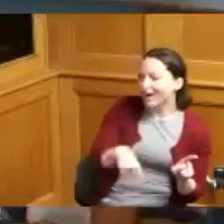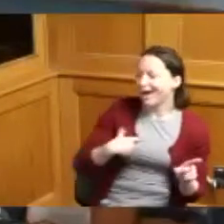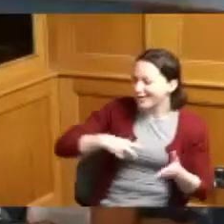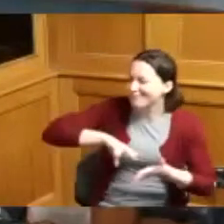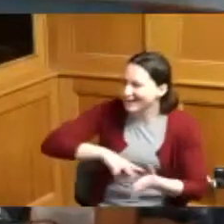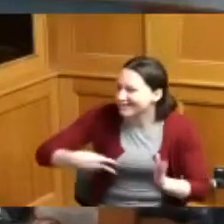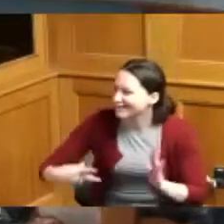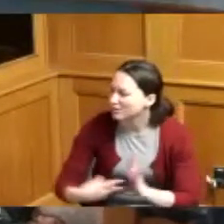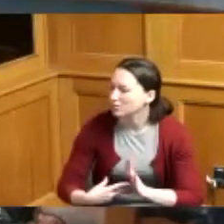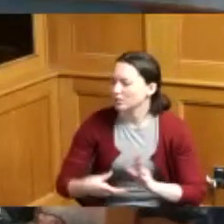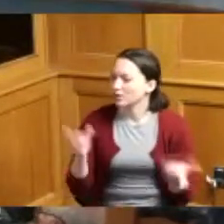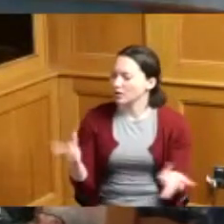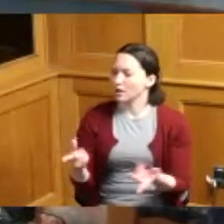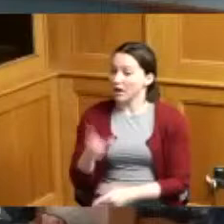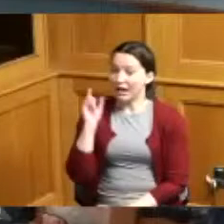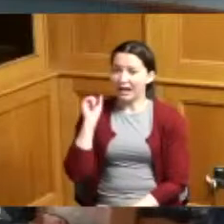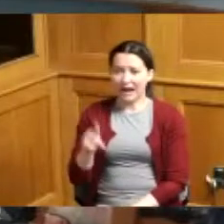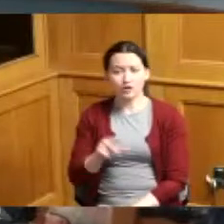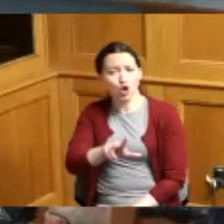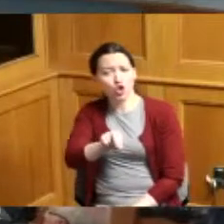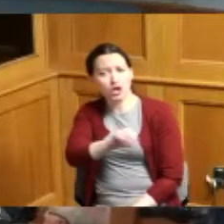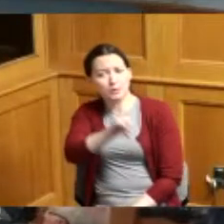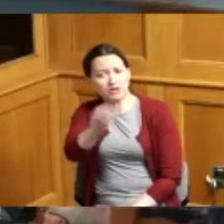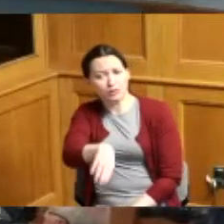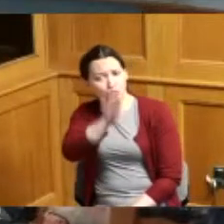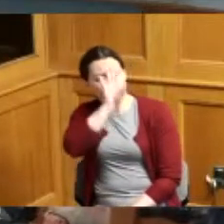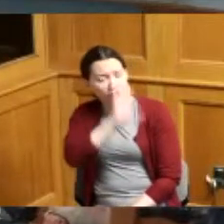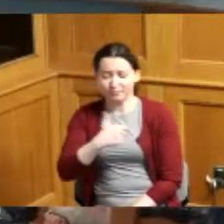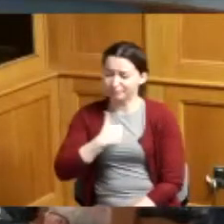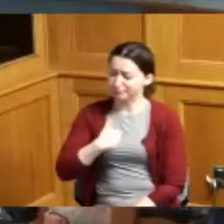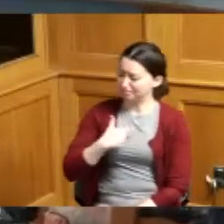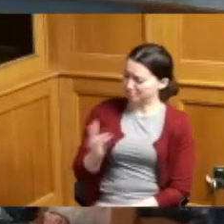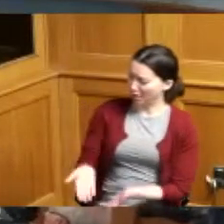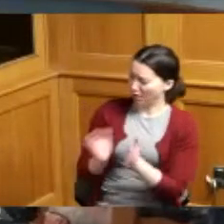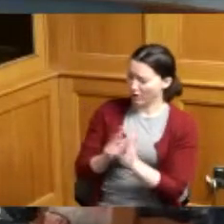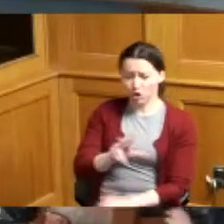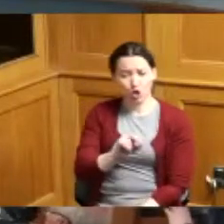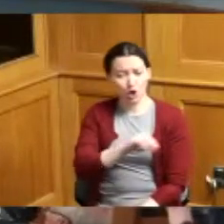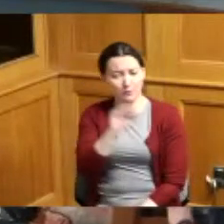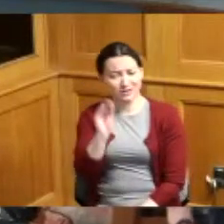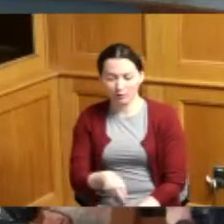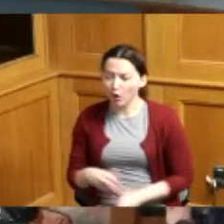was when we asked for the 30 I know what I first asked for the first thing you said was oh no it